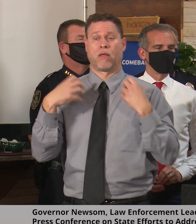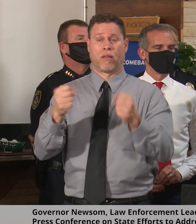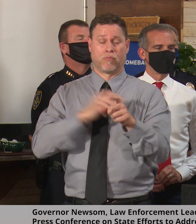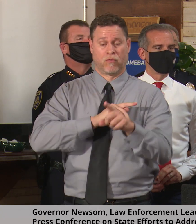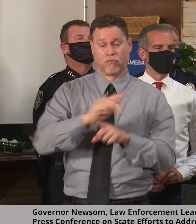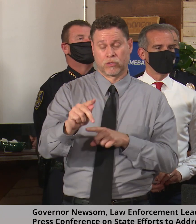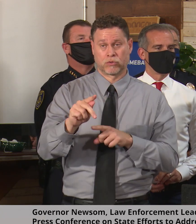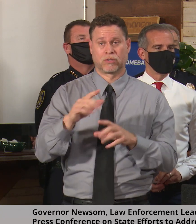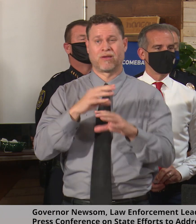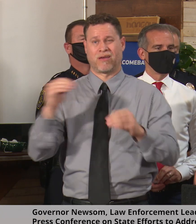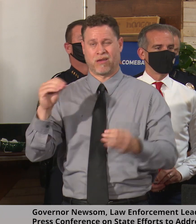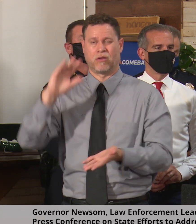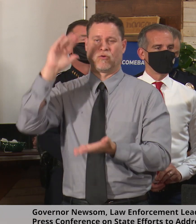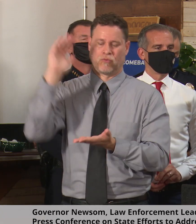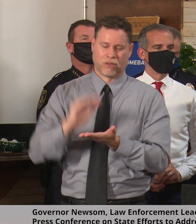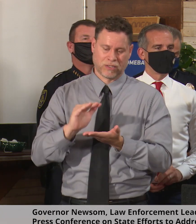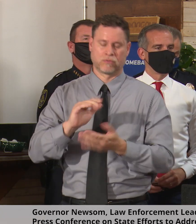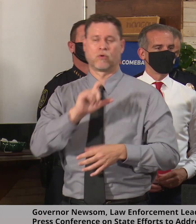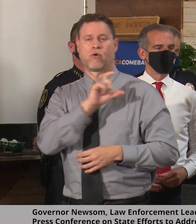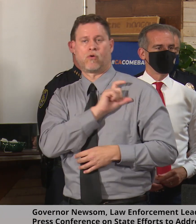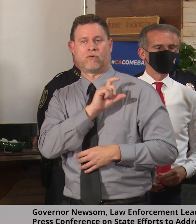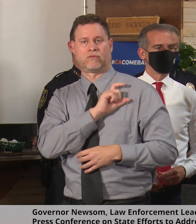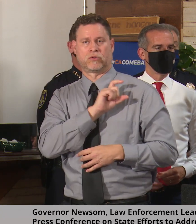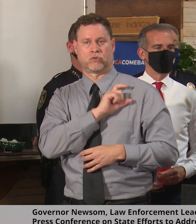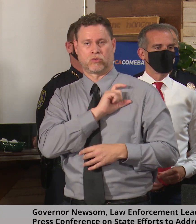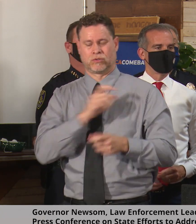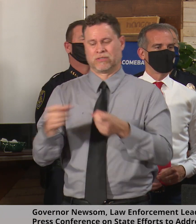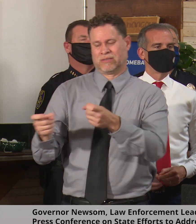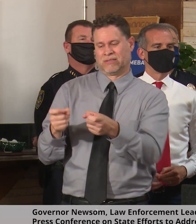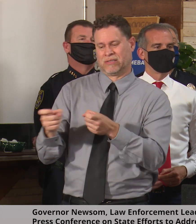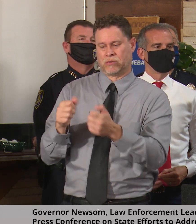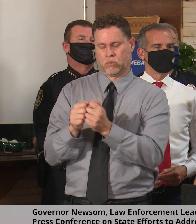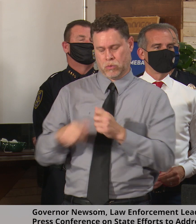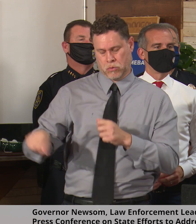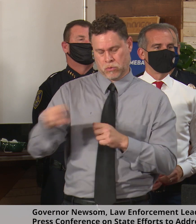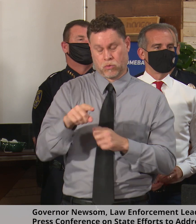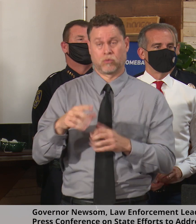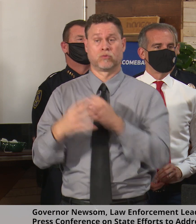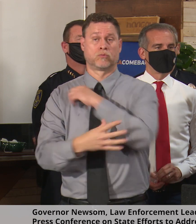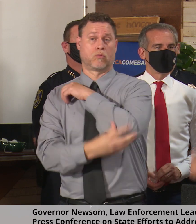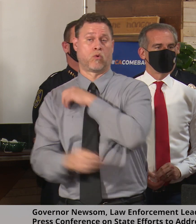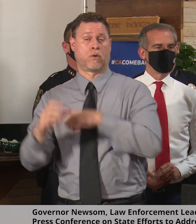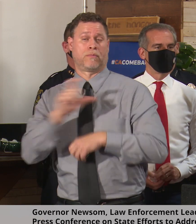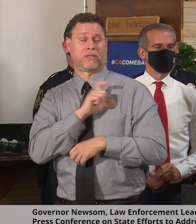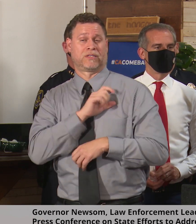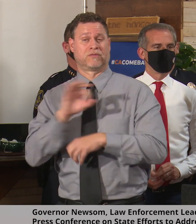and it relieves our officers to deal with those core police functions and what it does is it